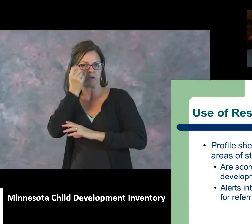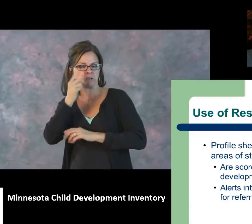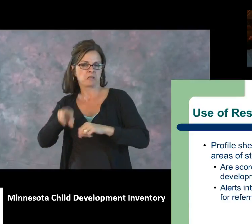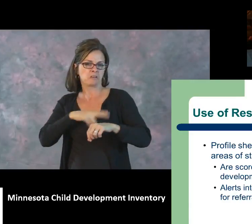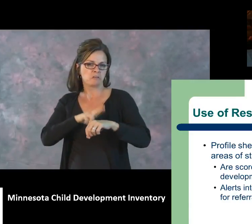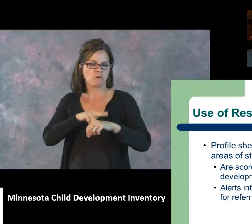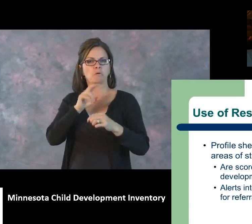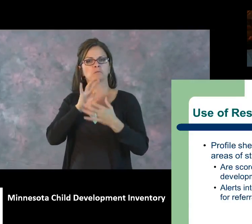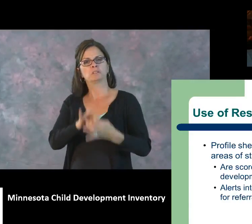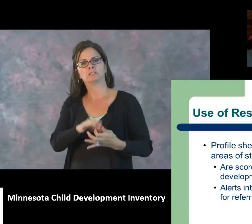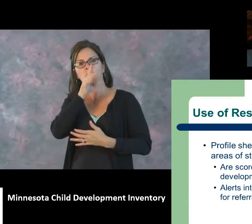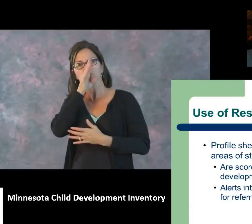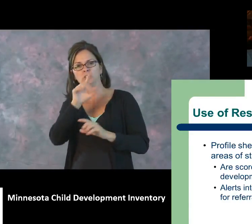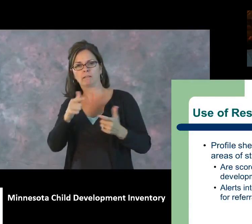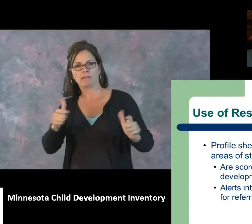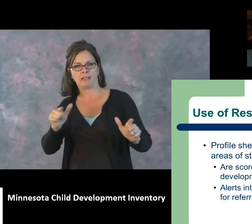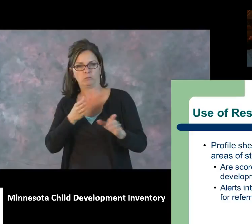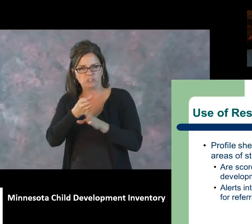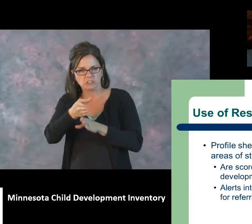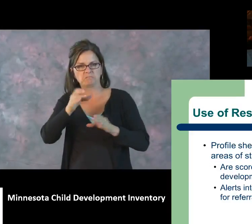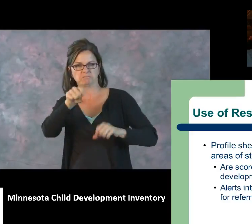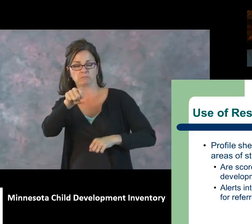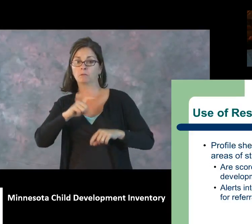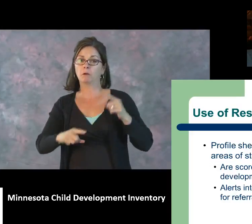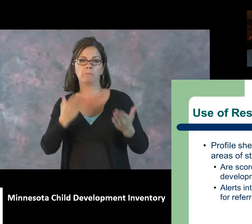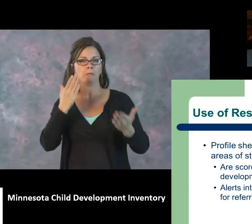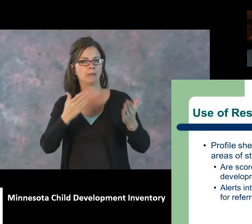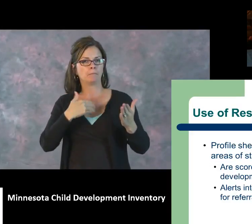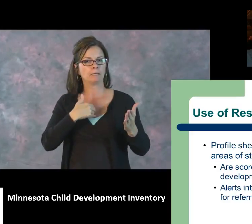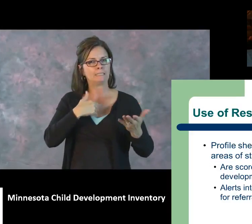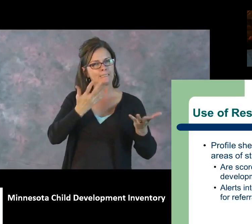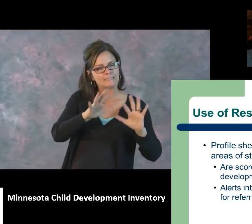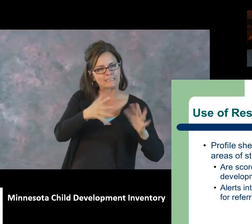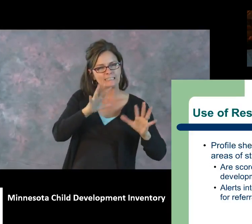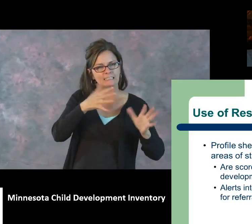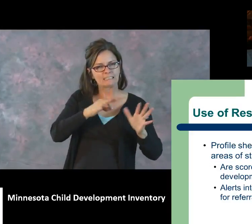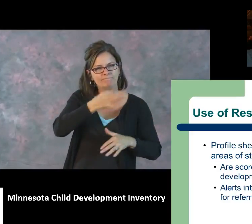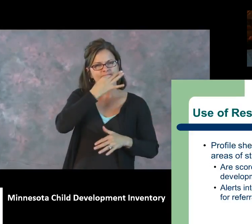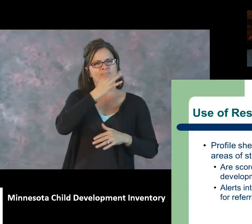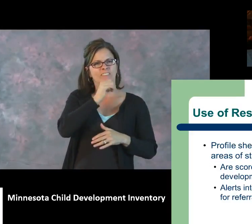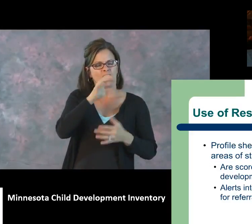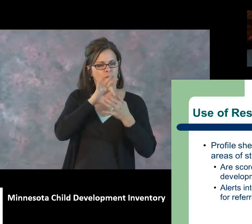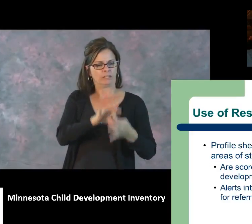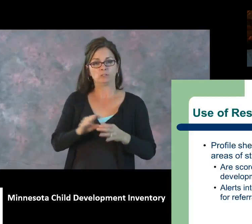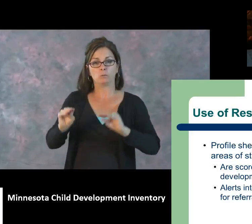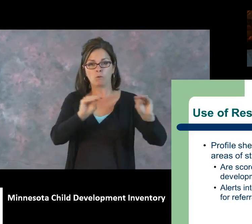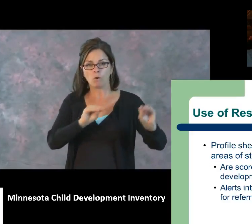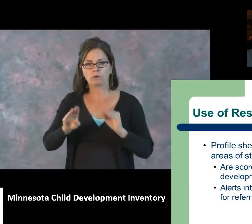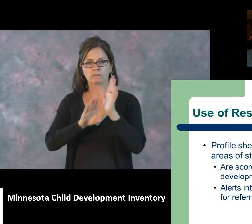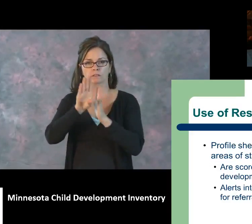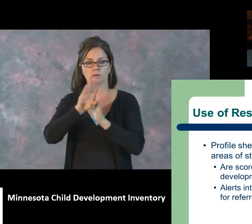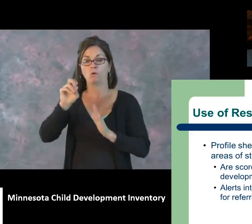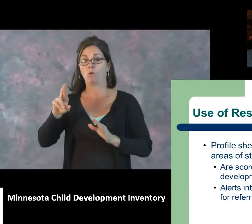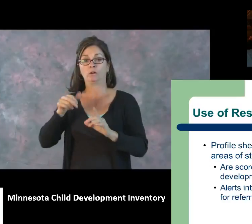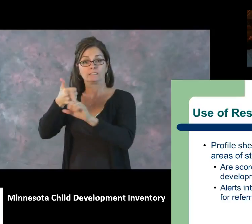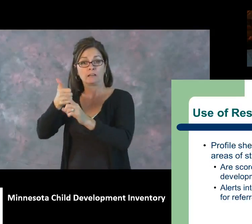domain. However, they may be less knowledgeable about motor development or self help development.